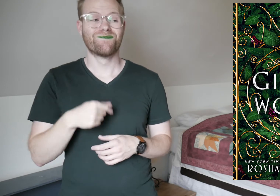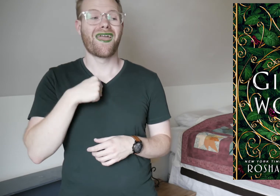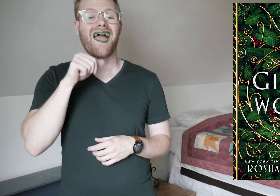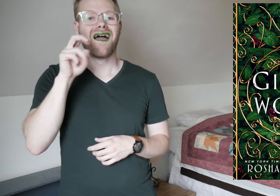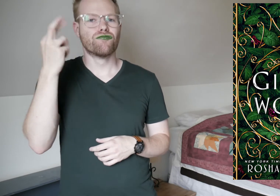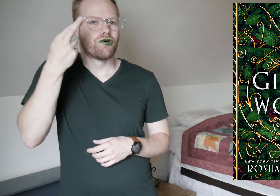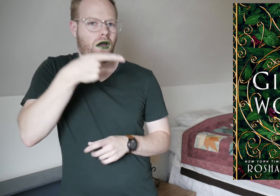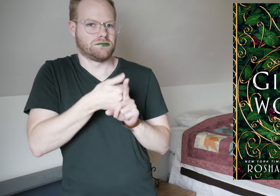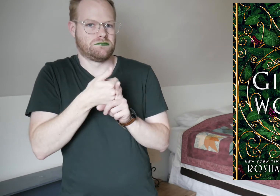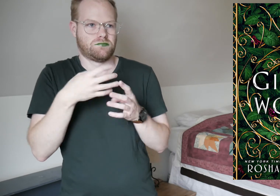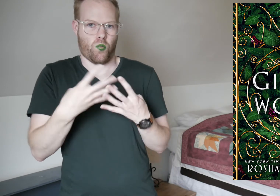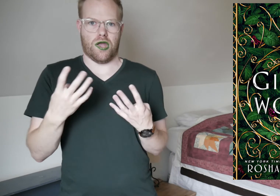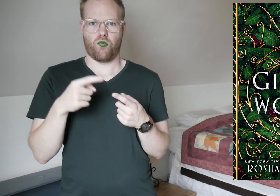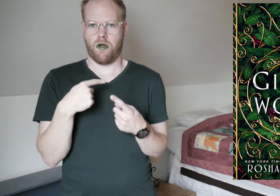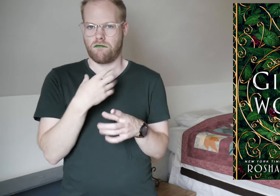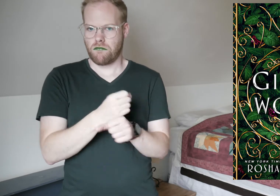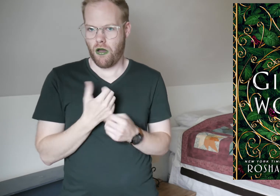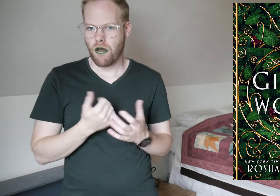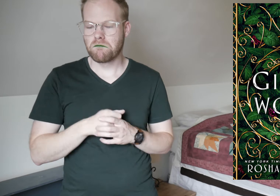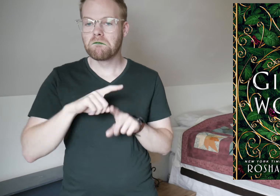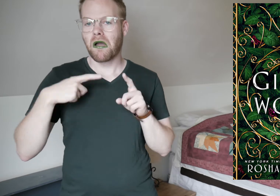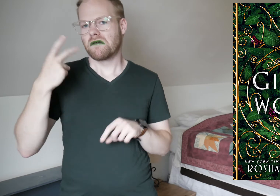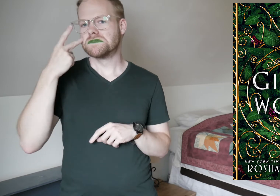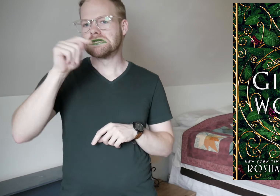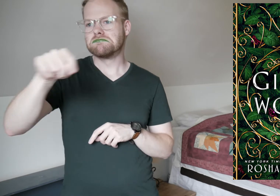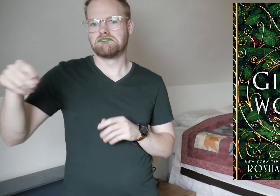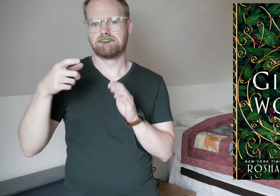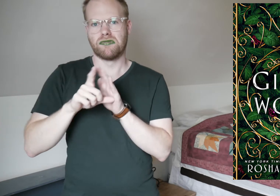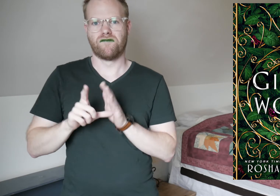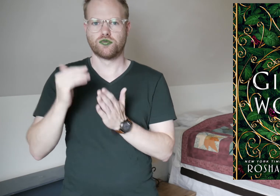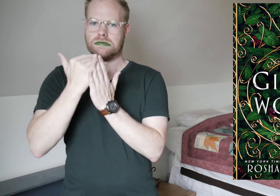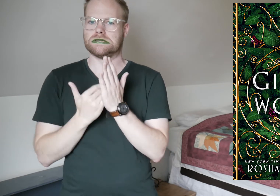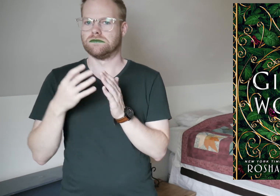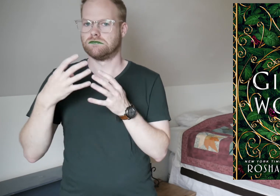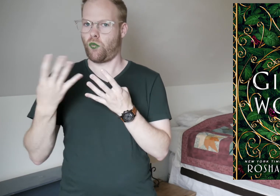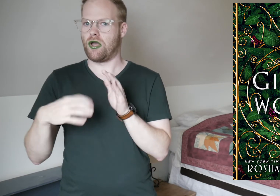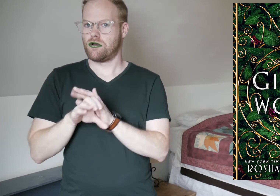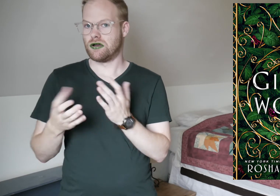I didn’t even realize that this book was queer when I got it, but I’ve see reviews listing queer characters.